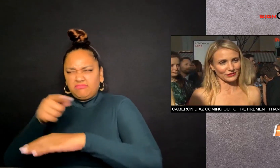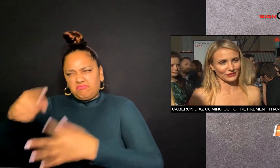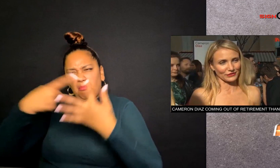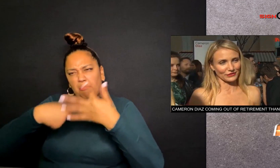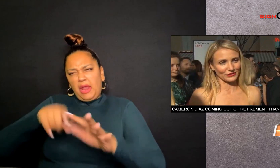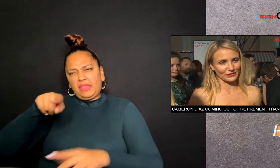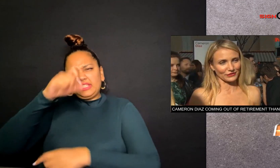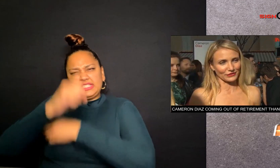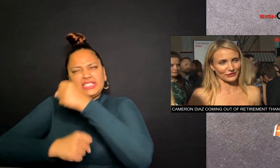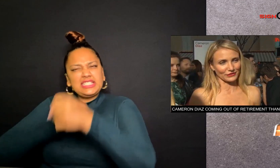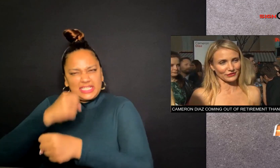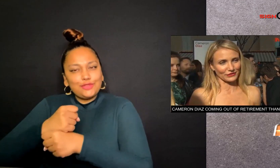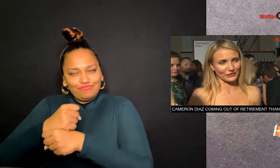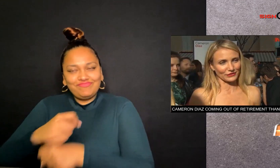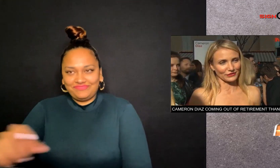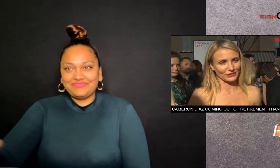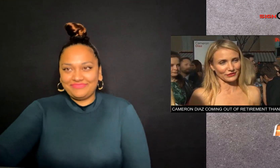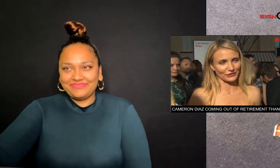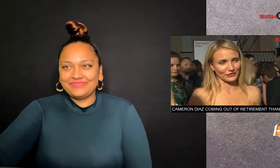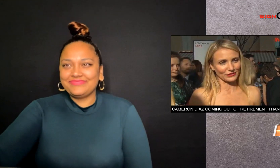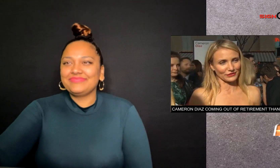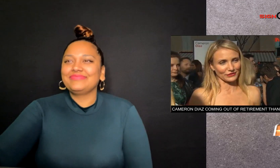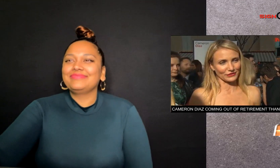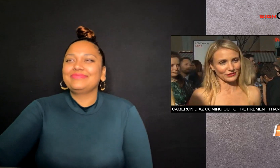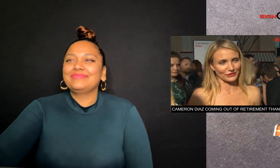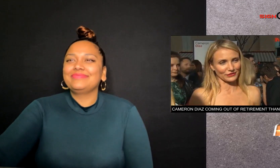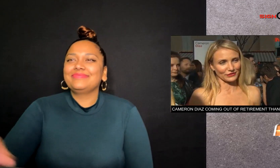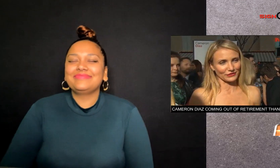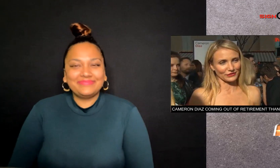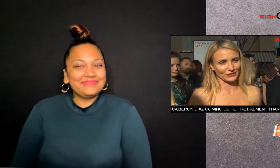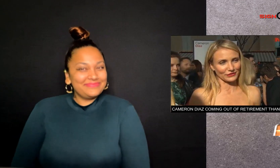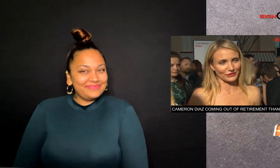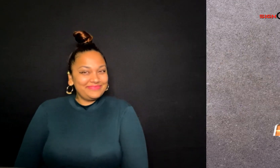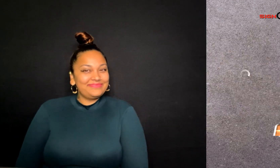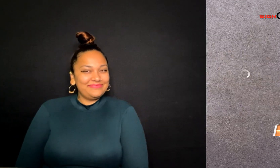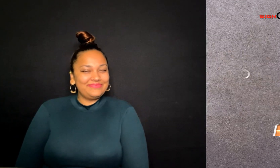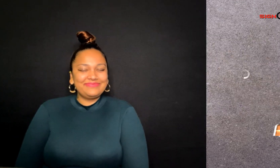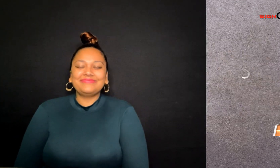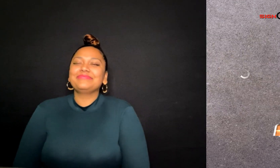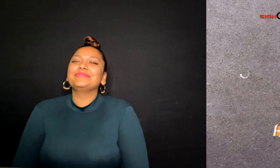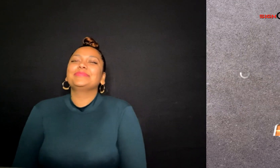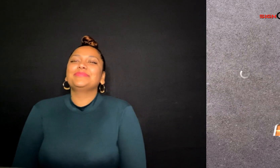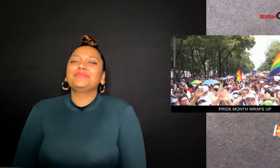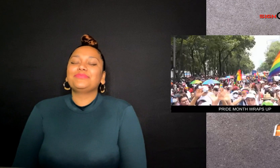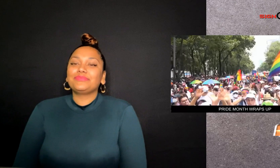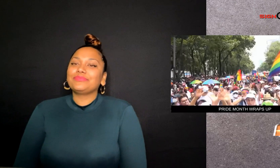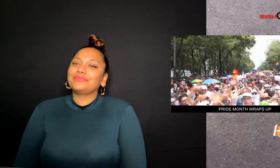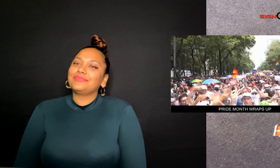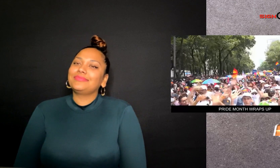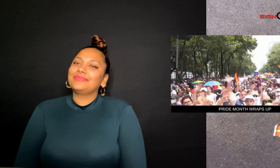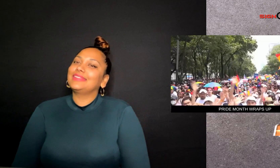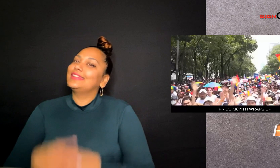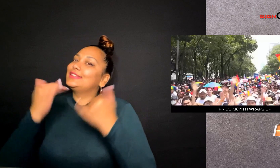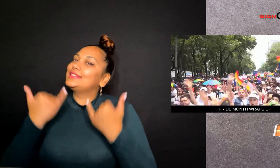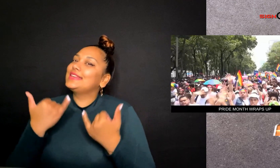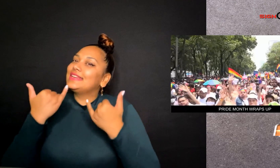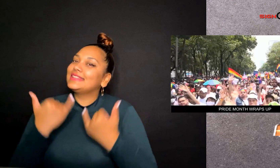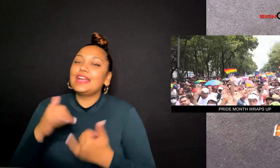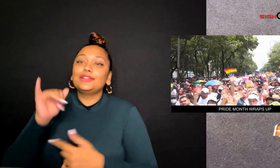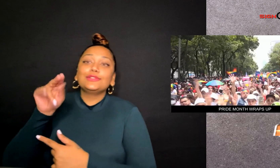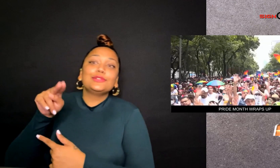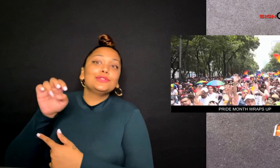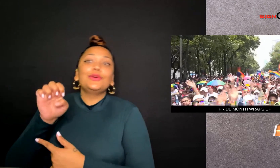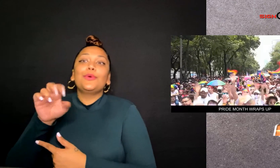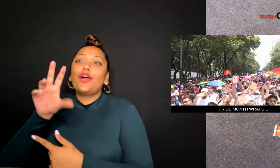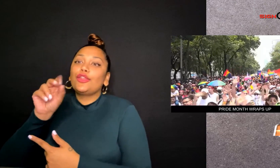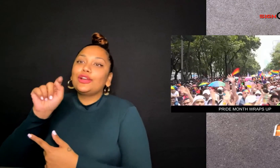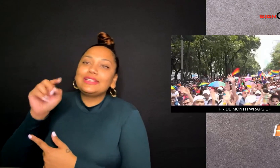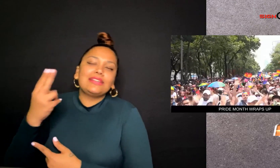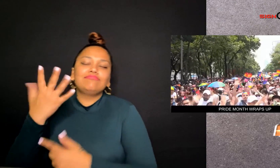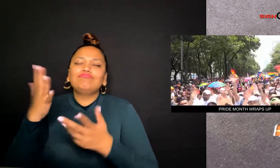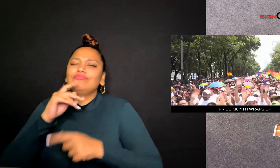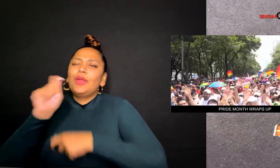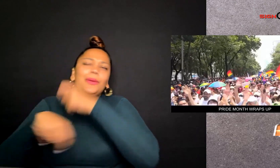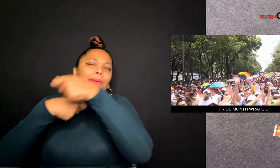date for the film but Foxx says production is set to begin this year today June 30 wraps